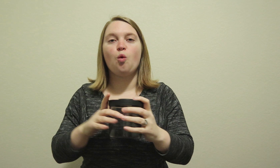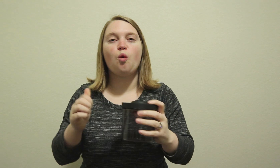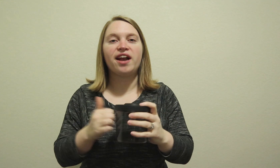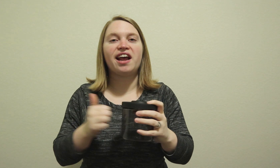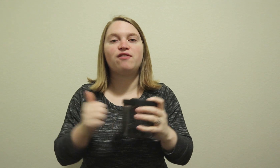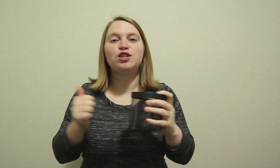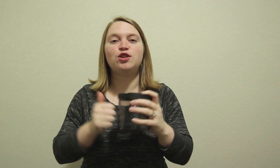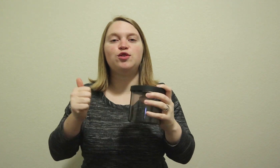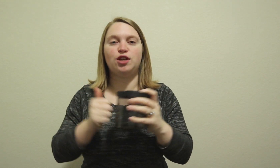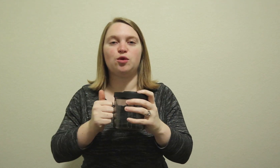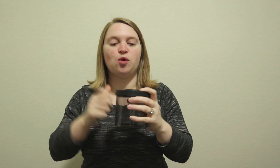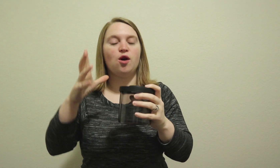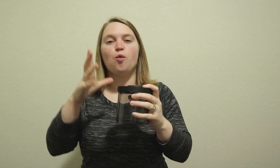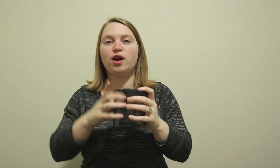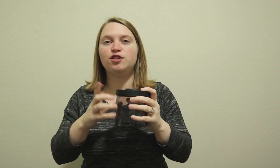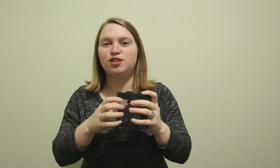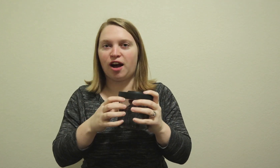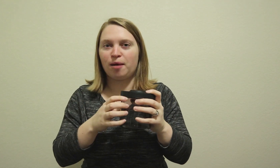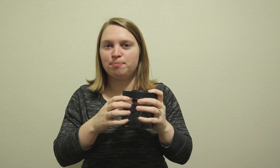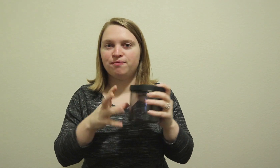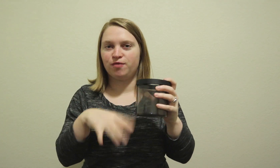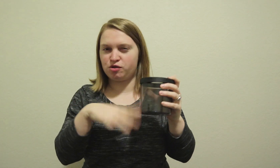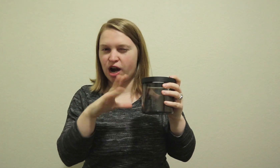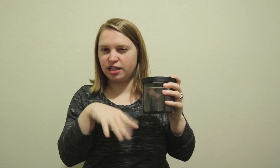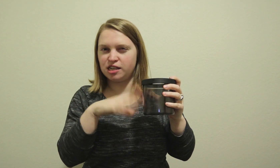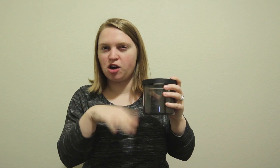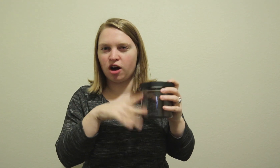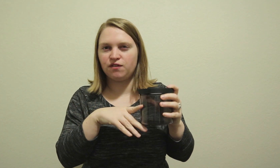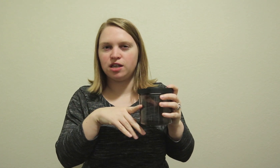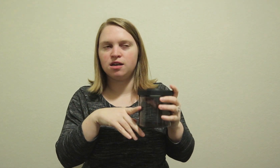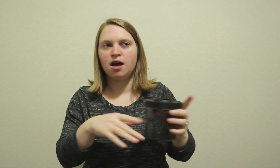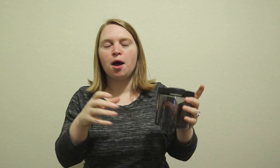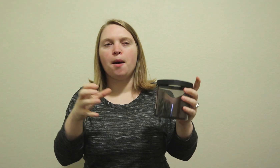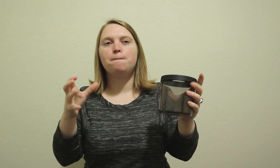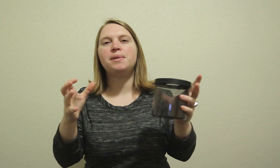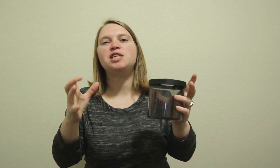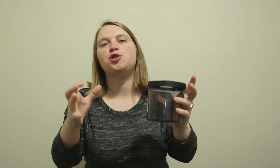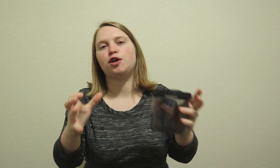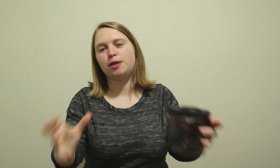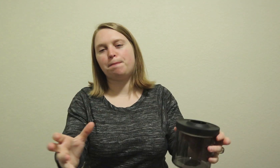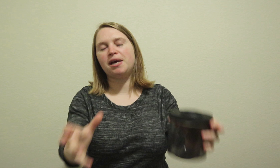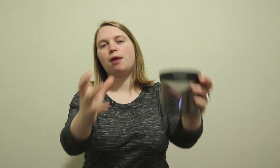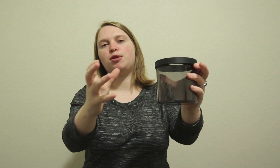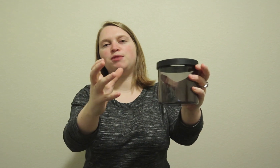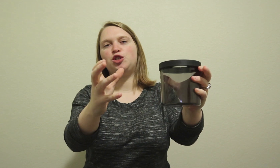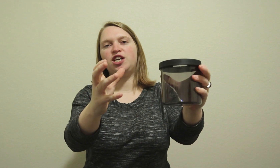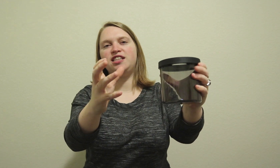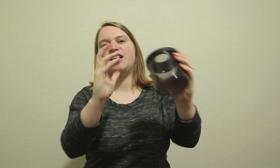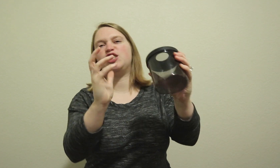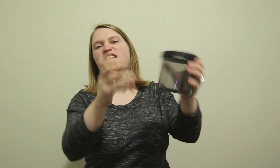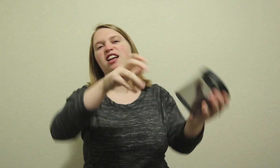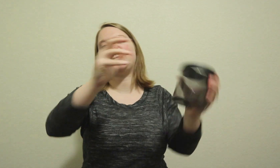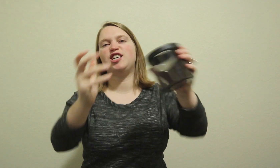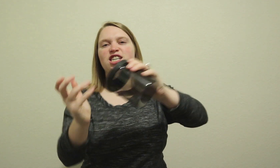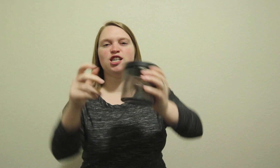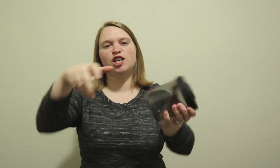Whatever you do, when you stop grinding coffee be sure to pick up the machine and just kinda